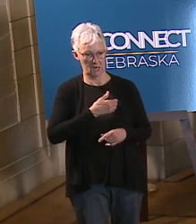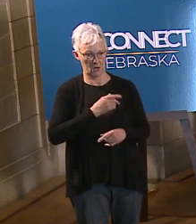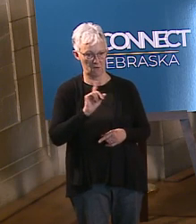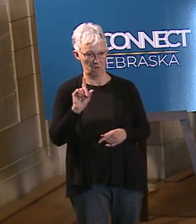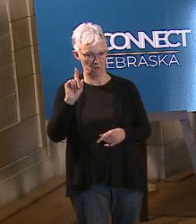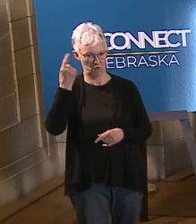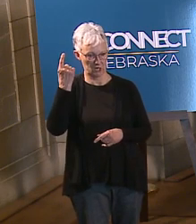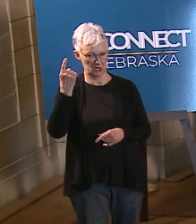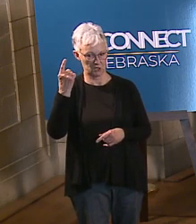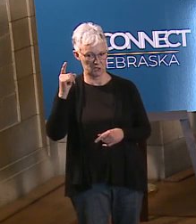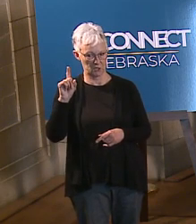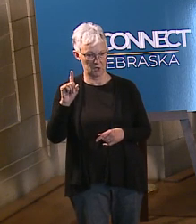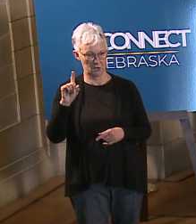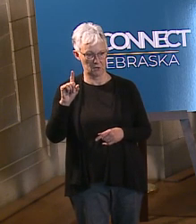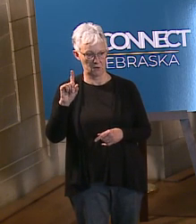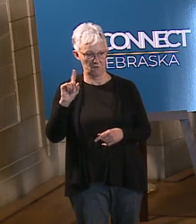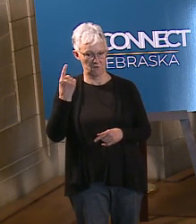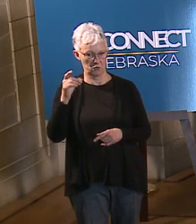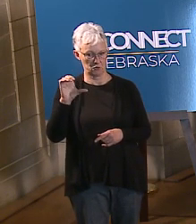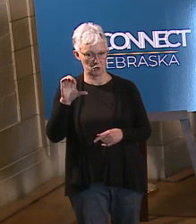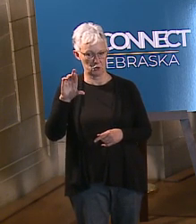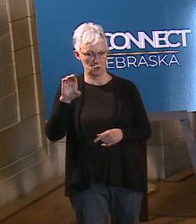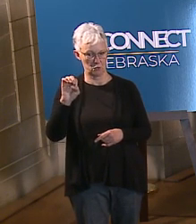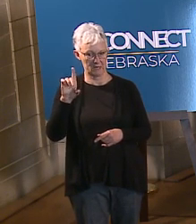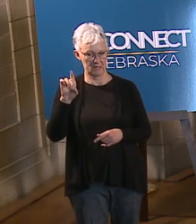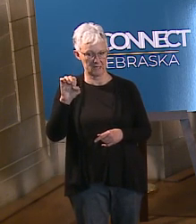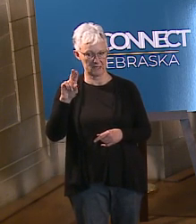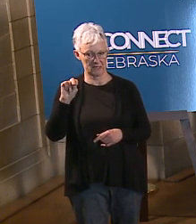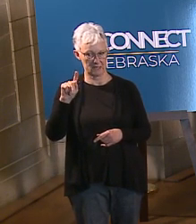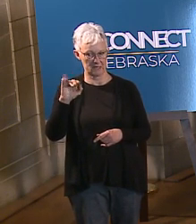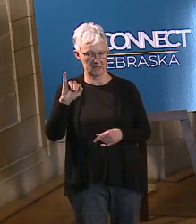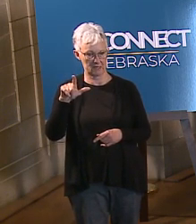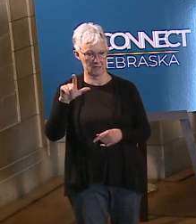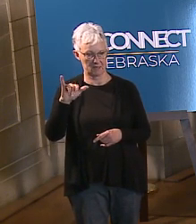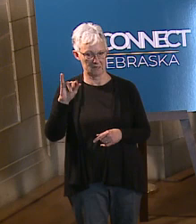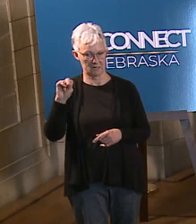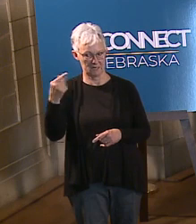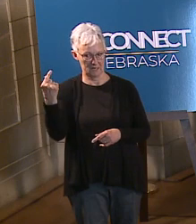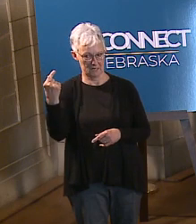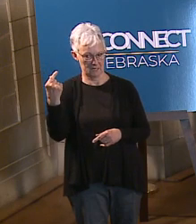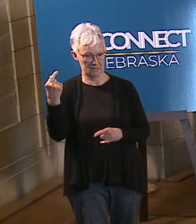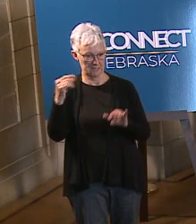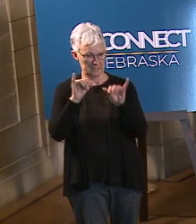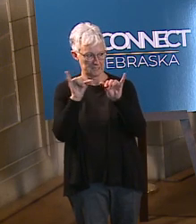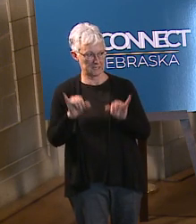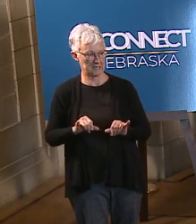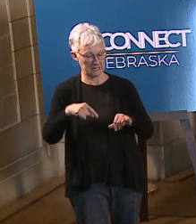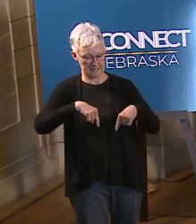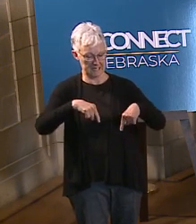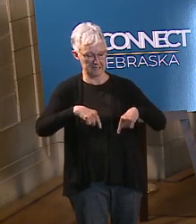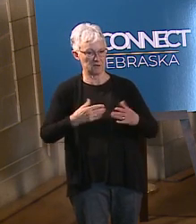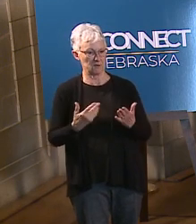SO, ACTUALLY, PAUL, IT'S NOT OUR FIRST CREDENTIALED NEWS